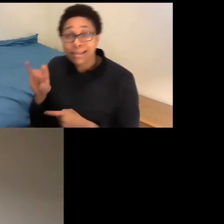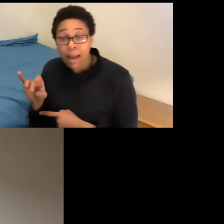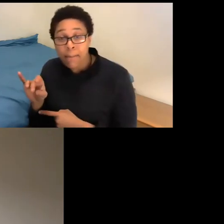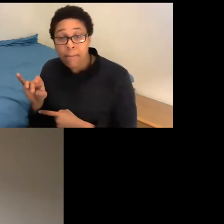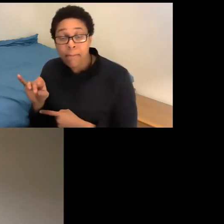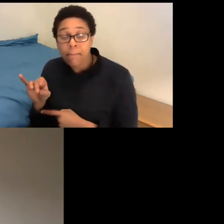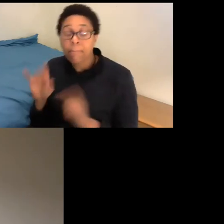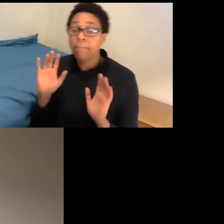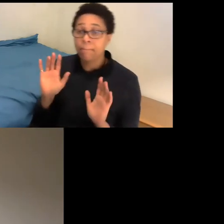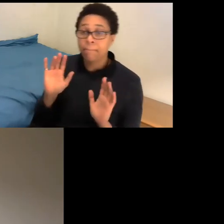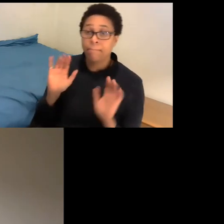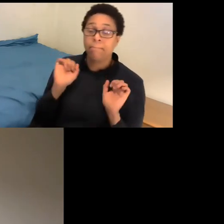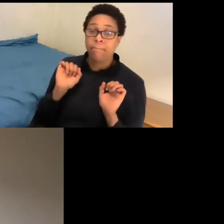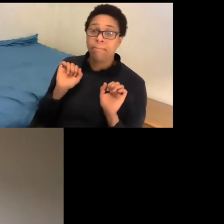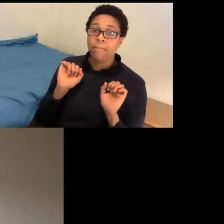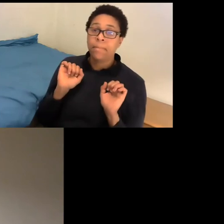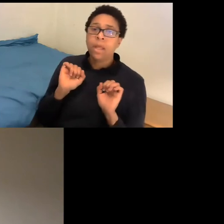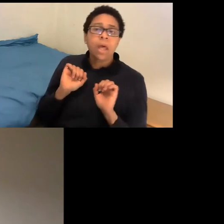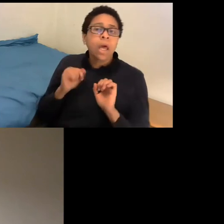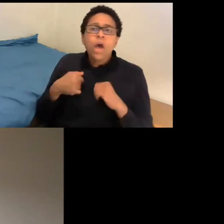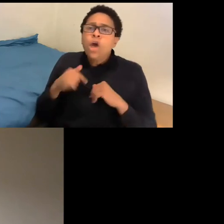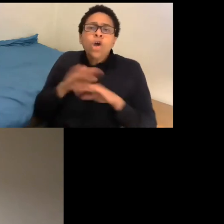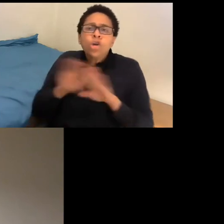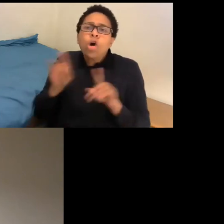was looking at, you know, experiences lived experiences of